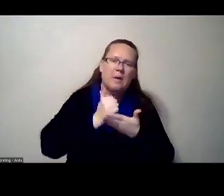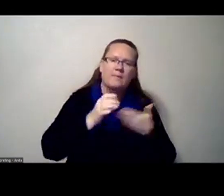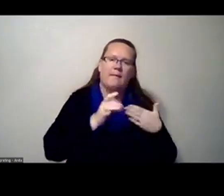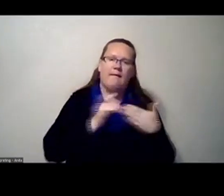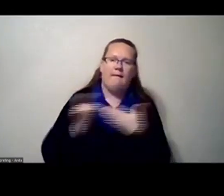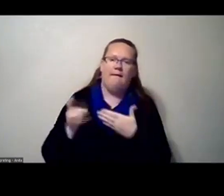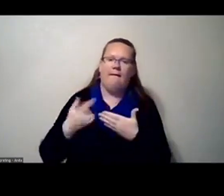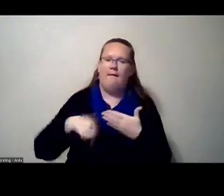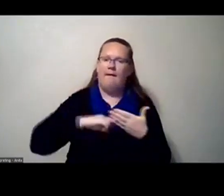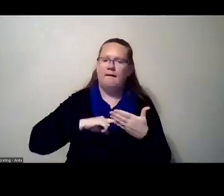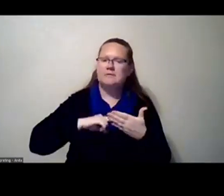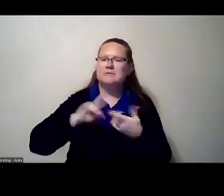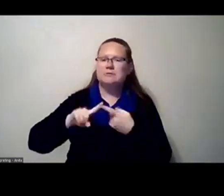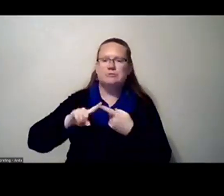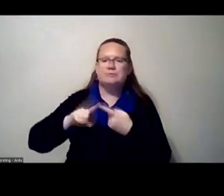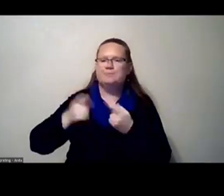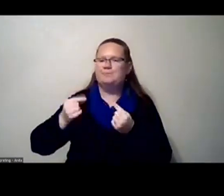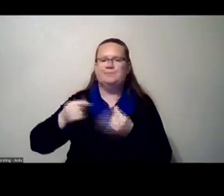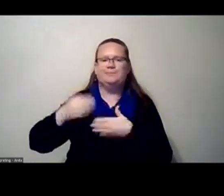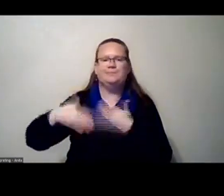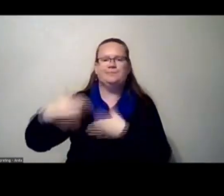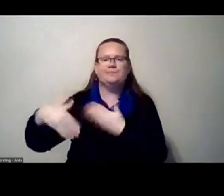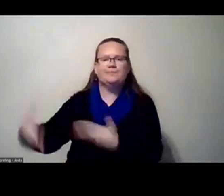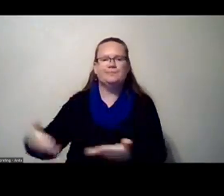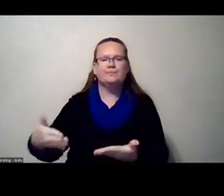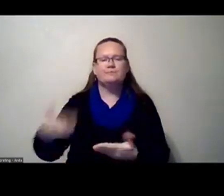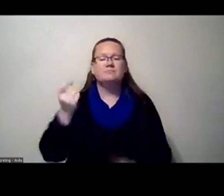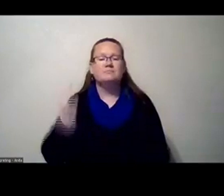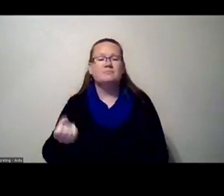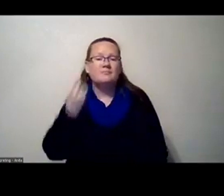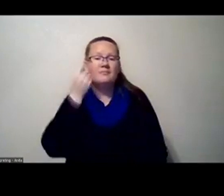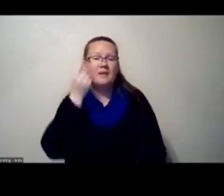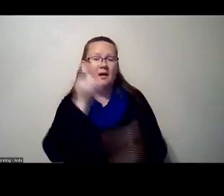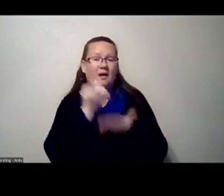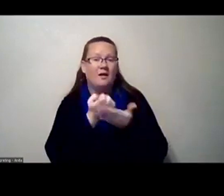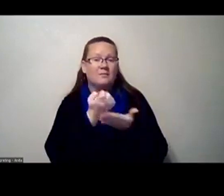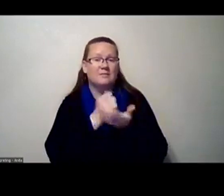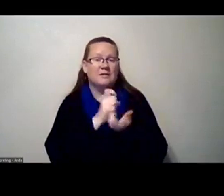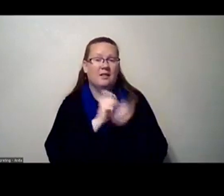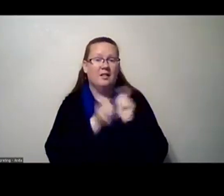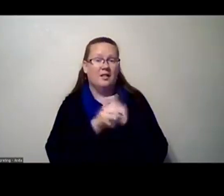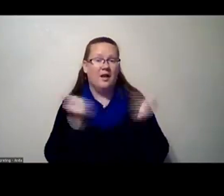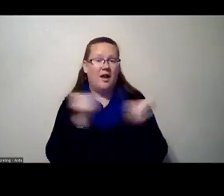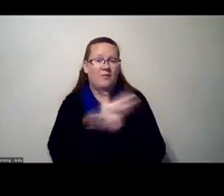Our next steps, understanding that the economy is changed everything, so I'm going to reach out to Members